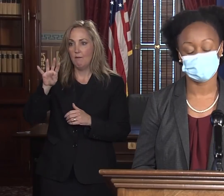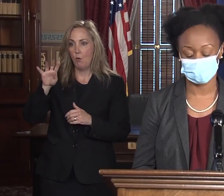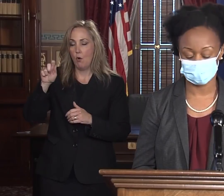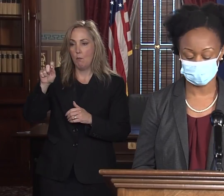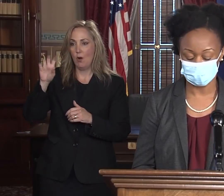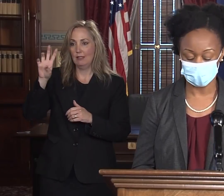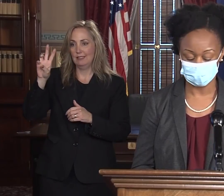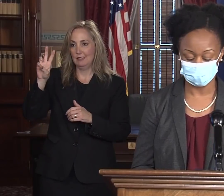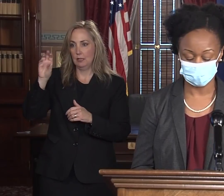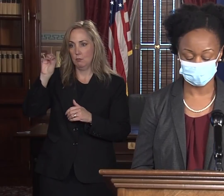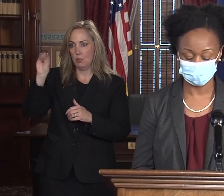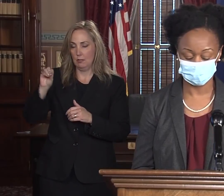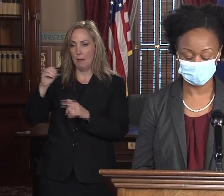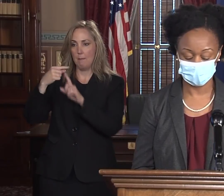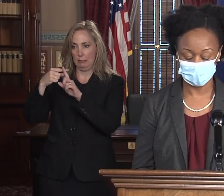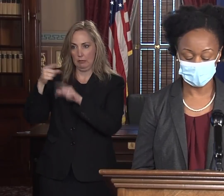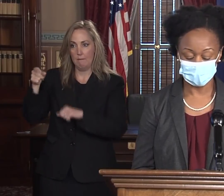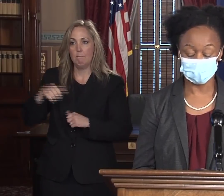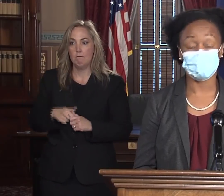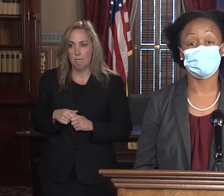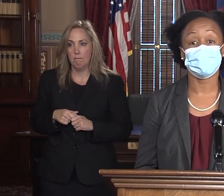THE GRAND RAPIDS REGION IS 155